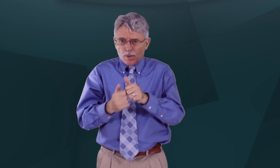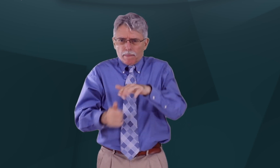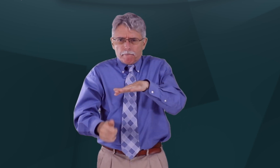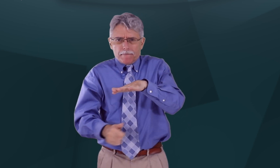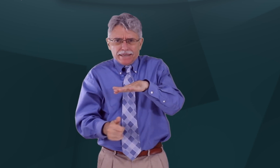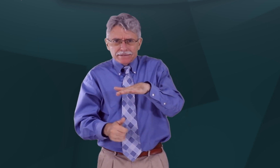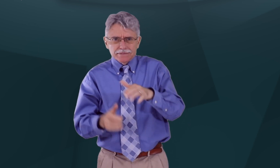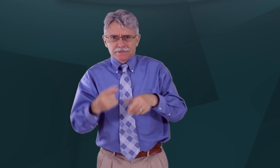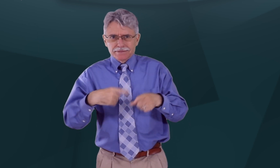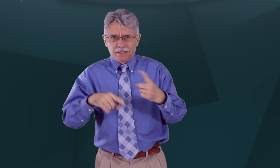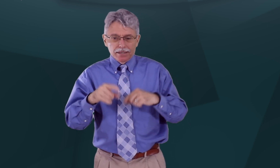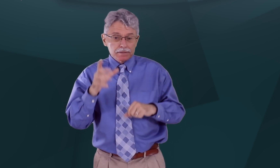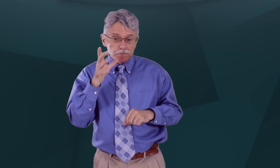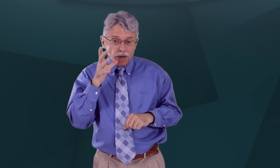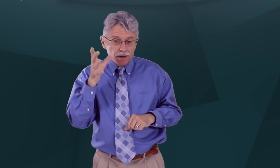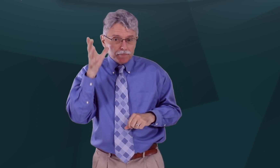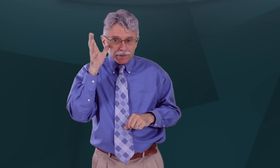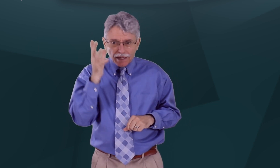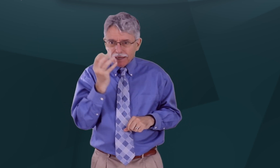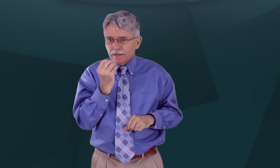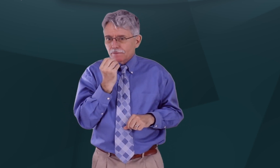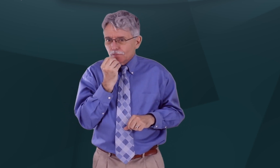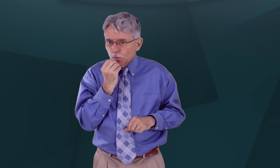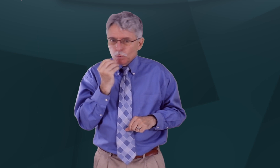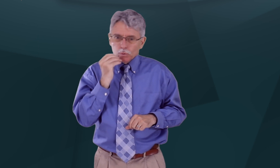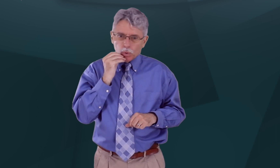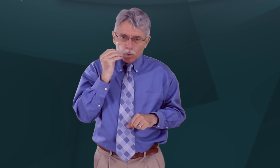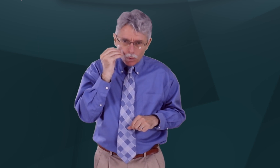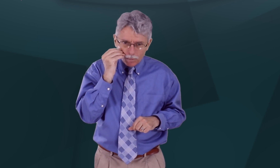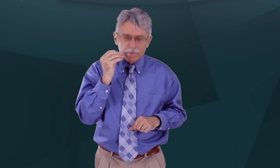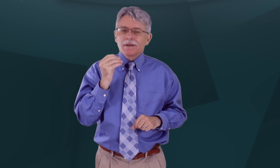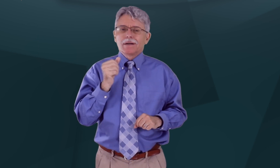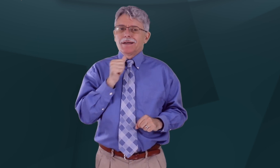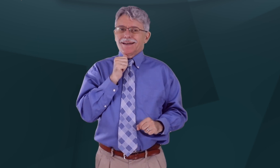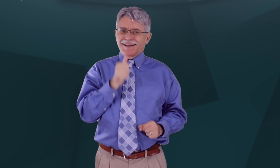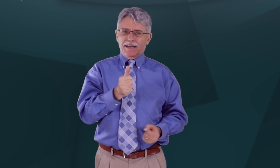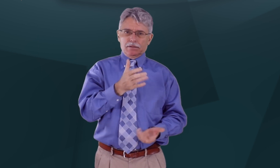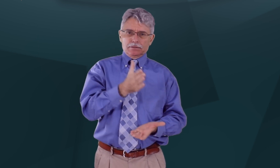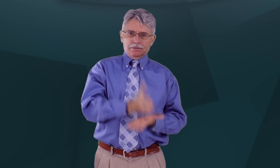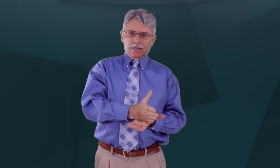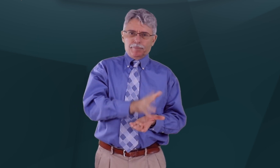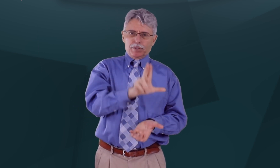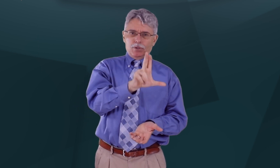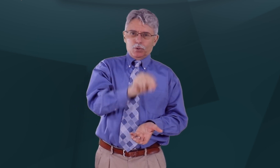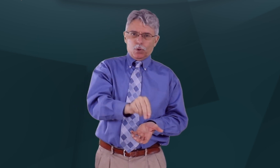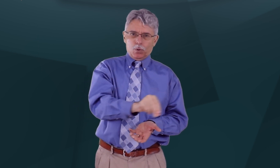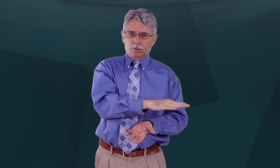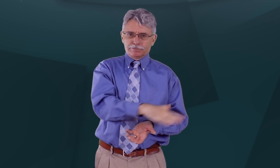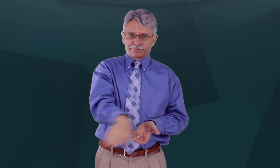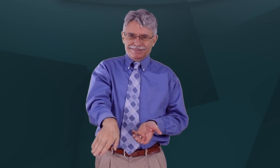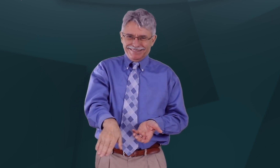Start with the basic signs -- Mom, Dad, food, home -- not just stop and no and don't.